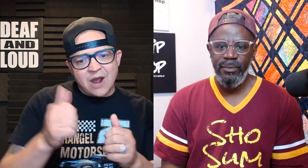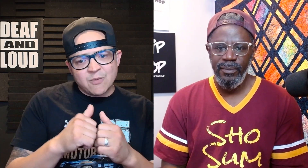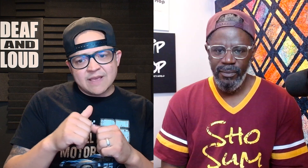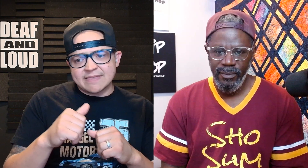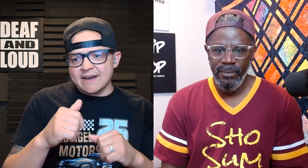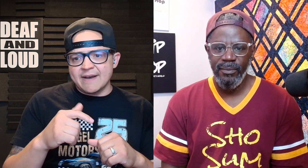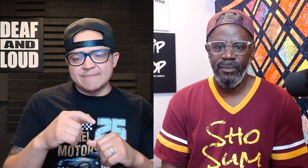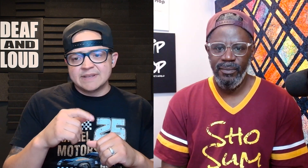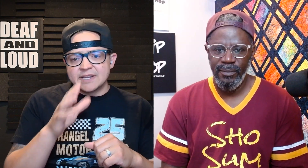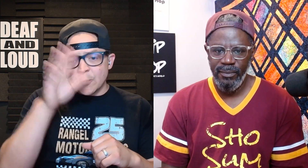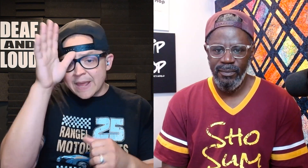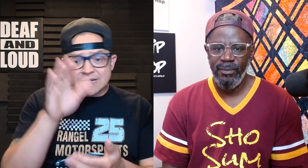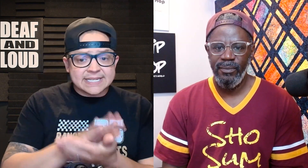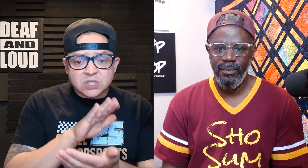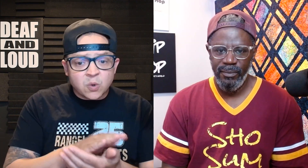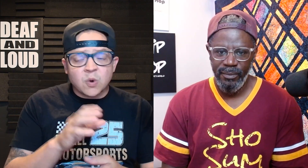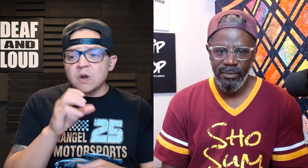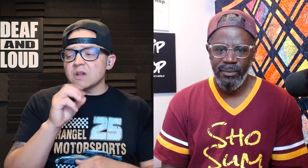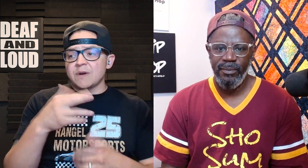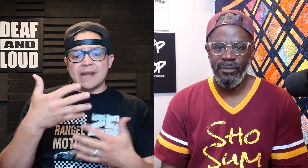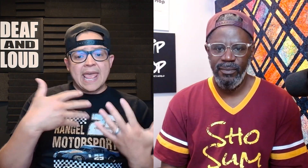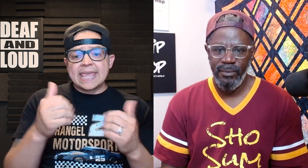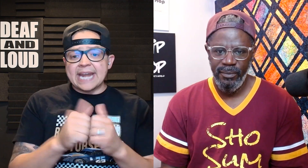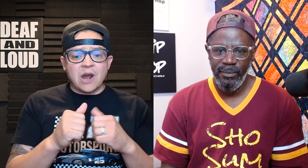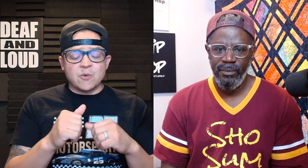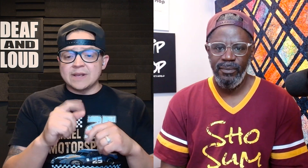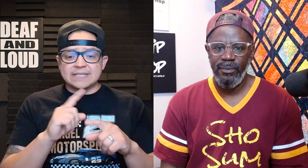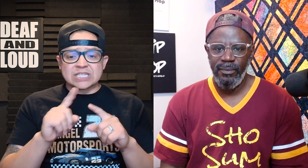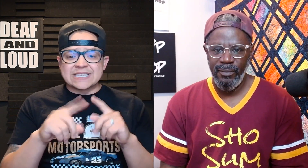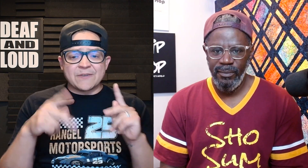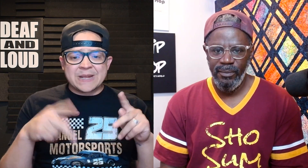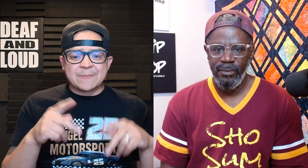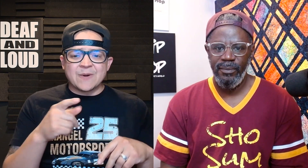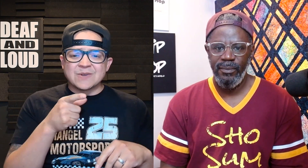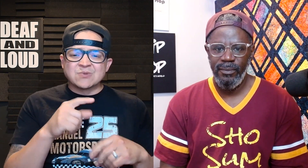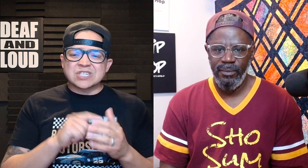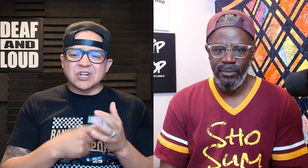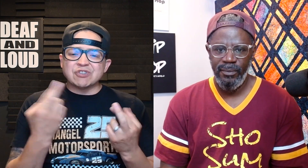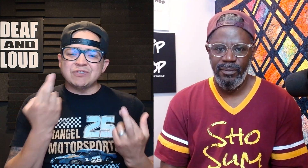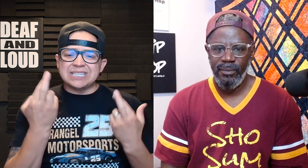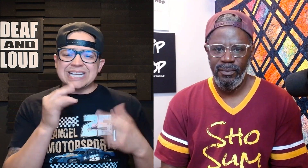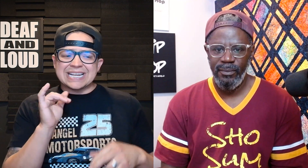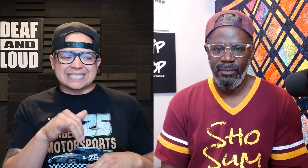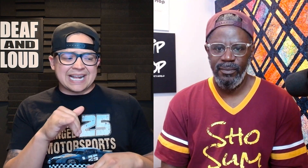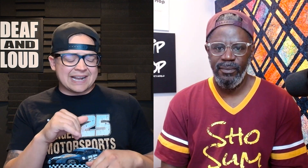out with parents at school or hanging out with just different people, you start to realize that